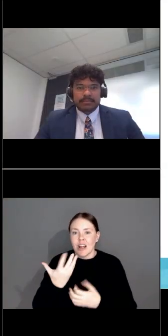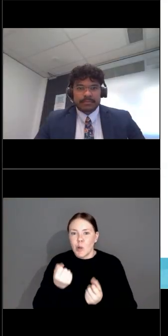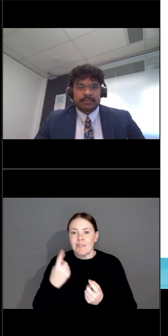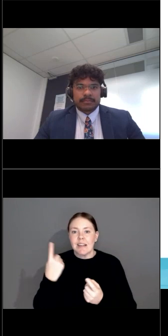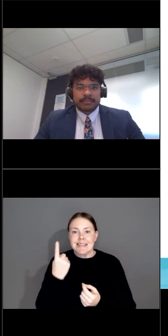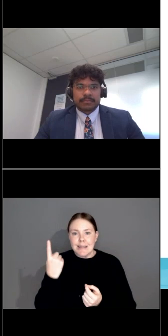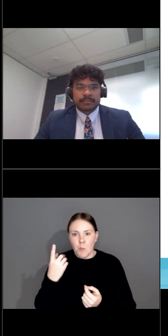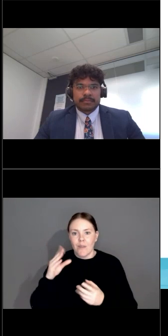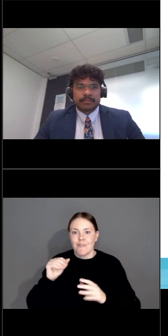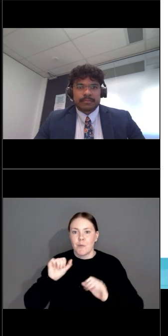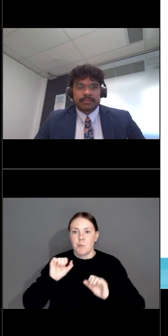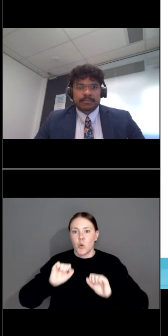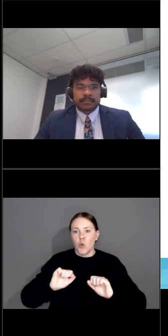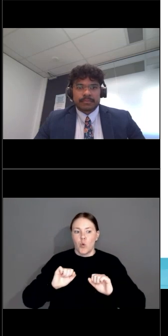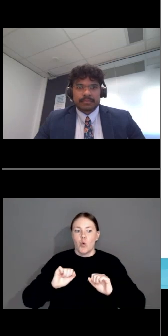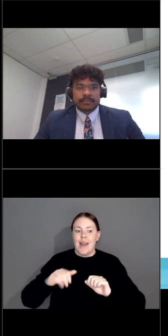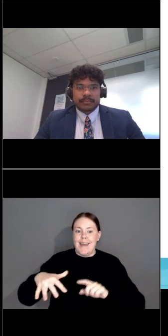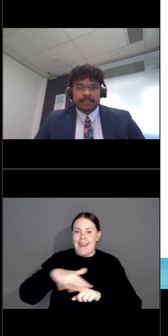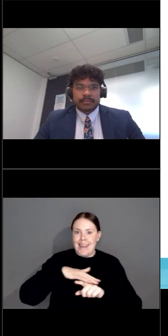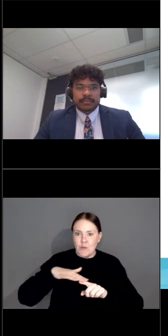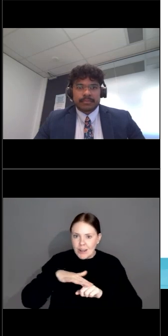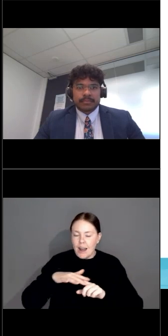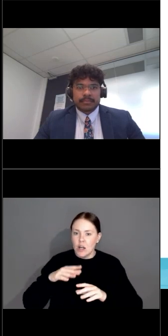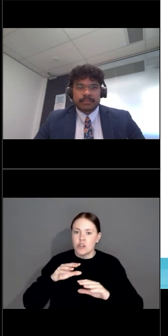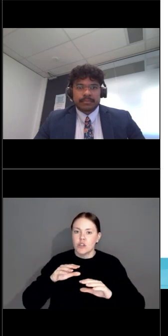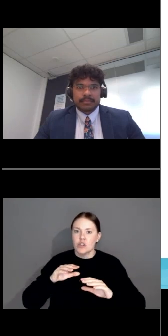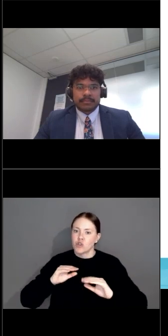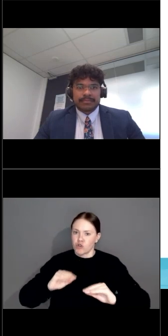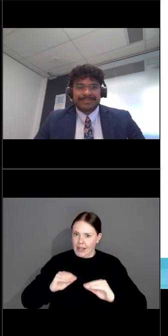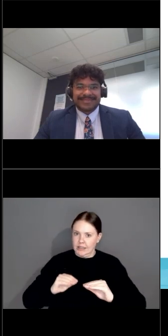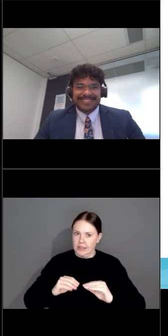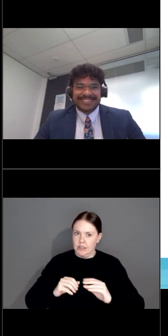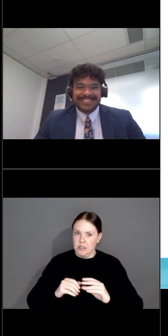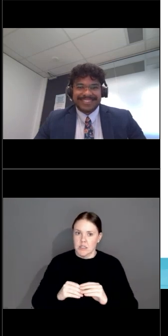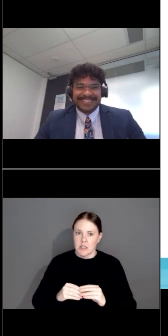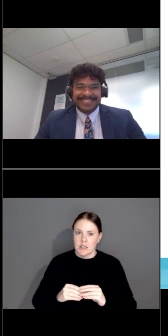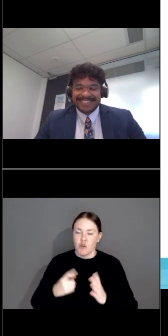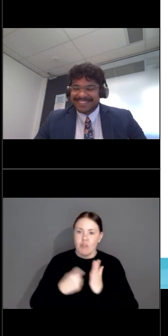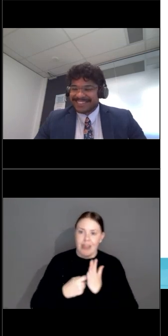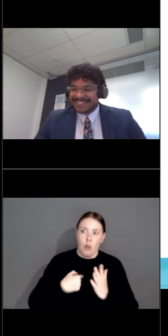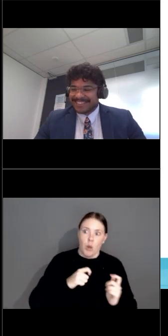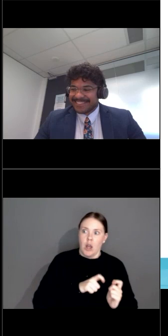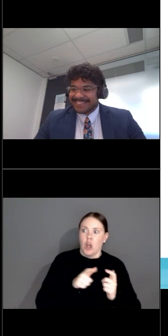you in it rather than this black duck coming up to visit you is blurred already and need and and it's